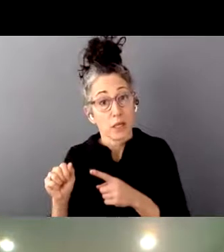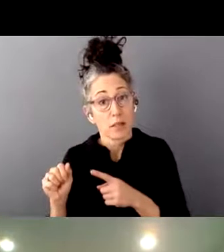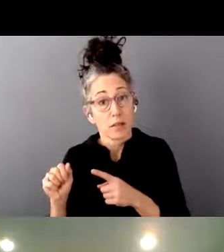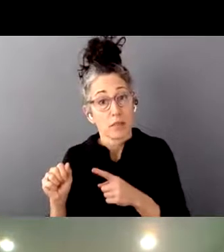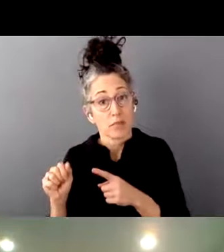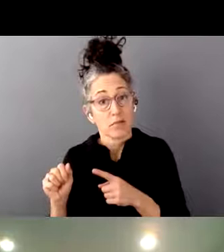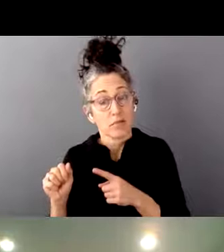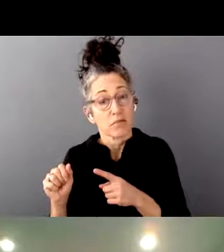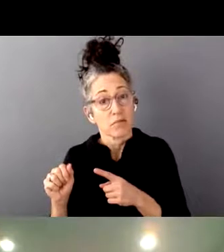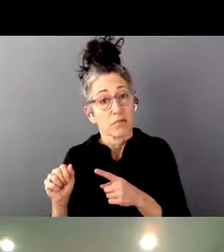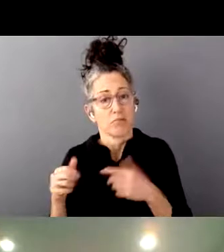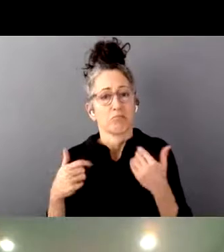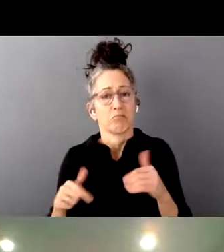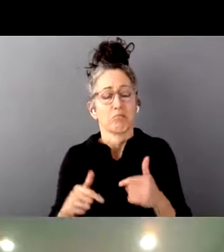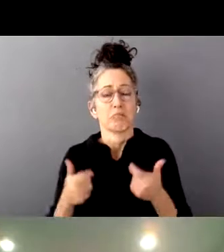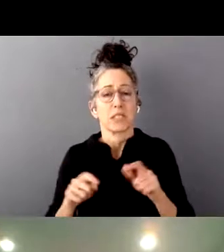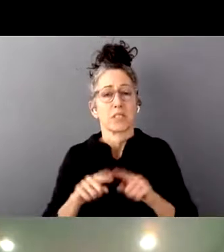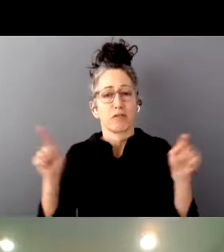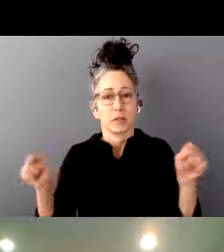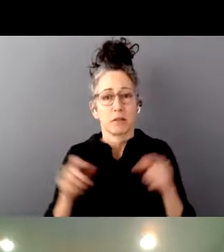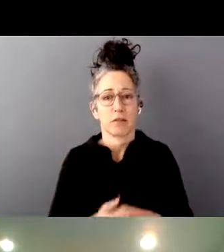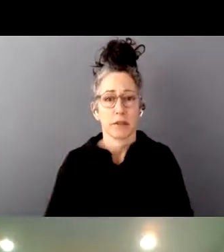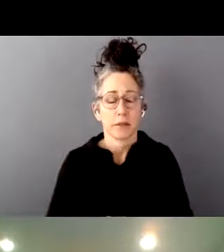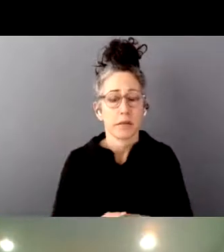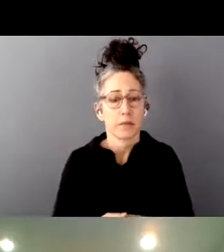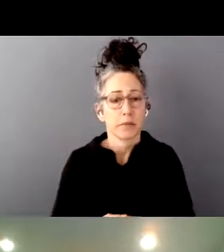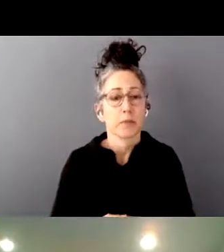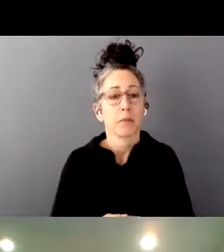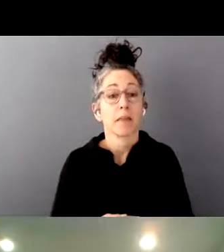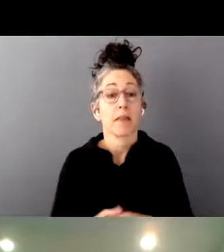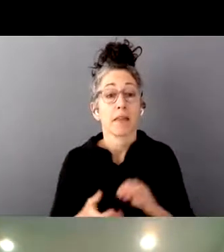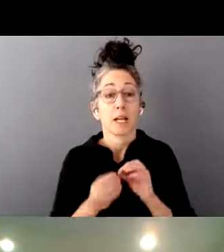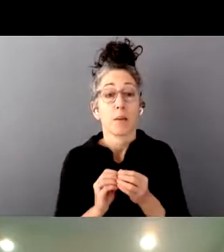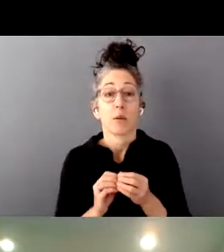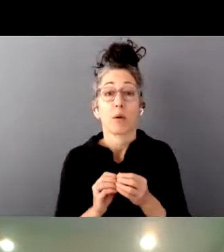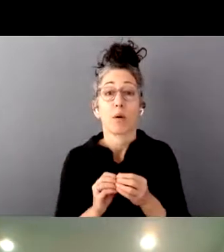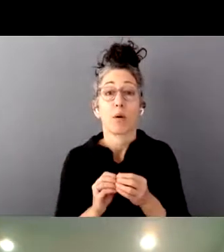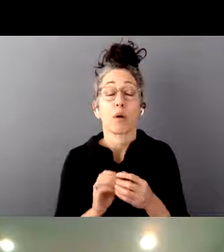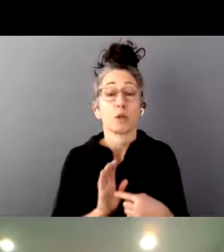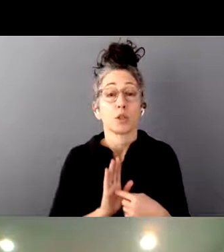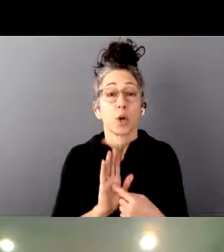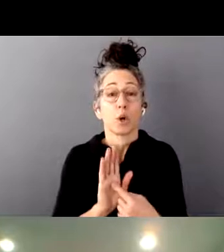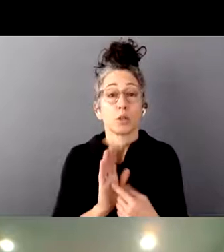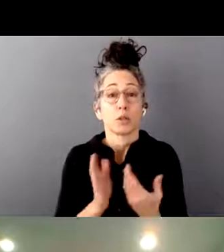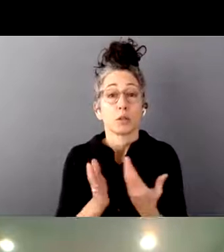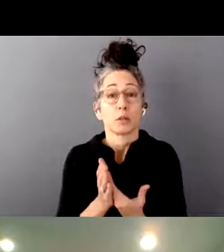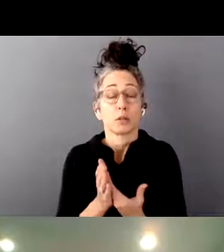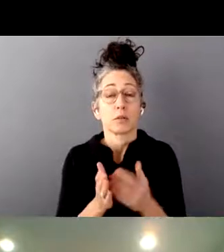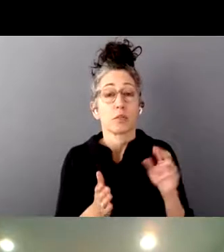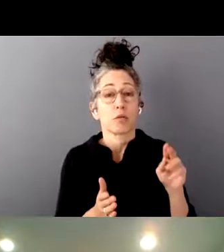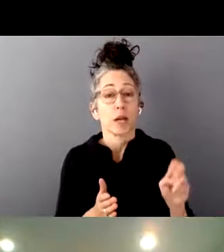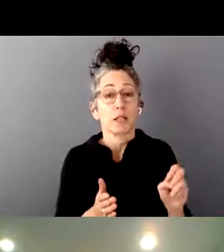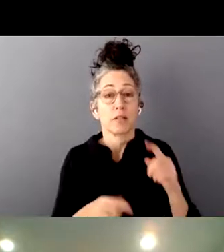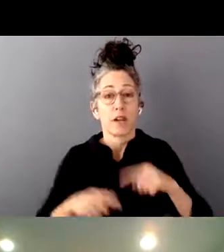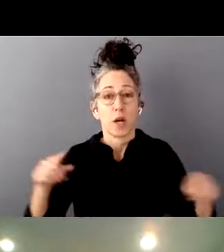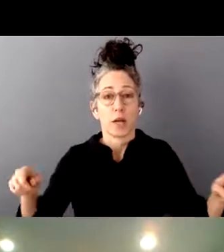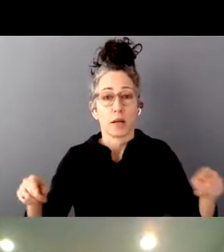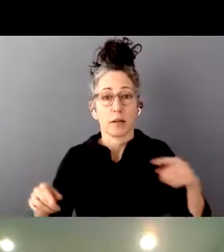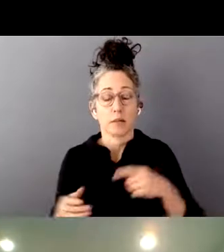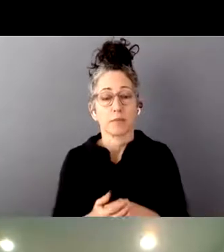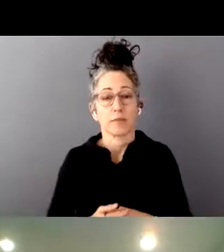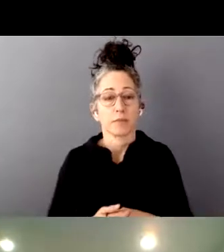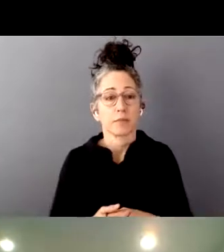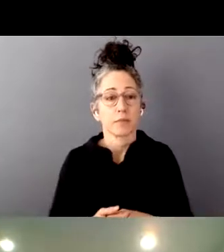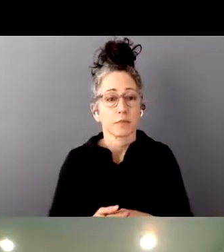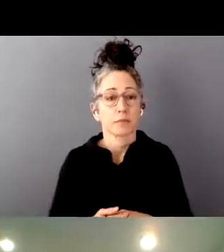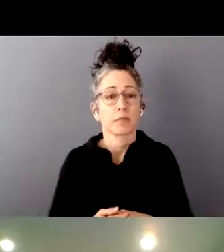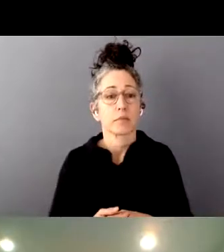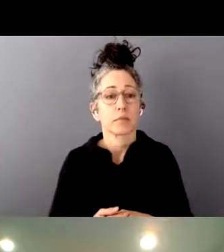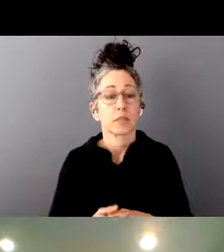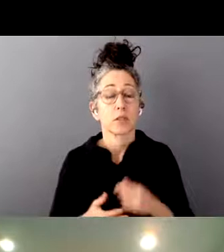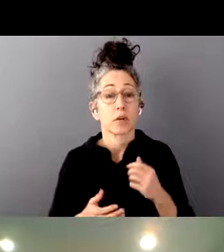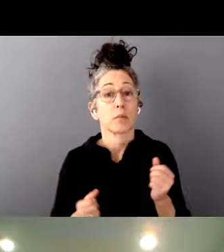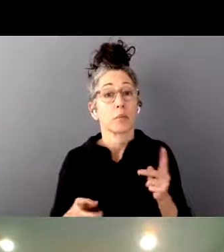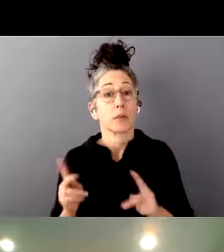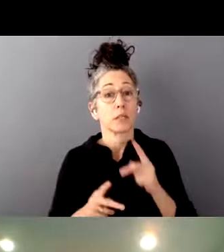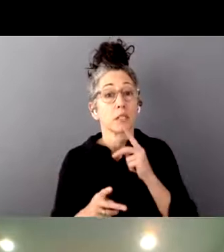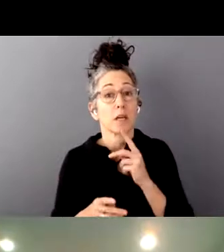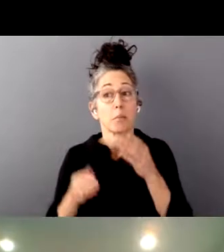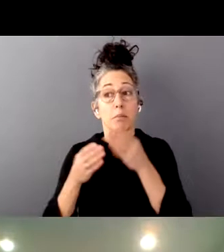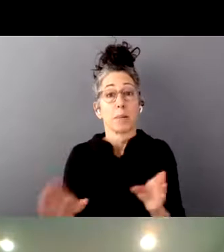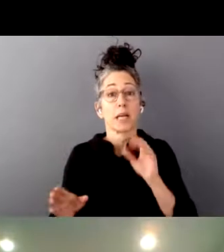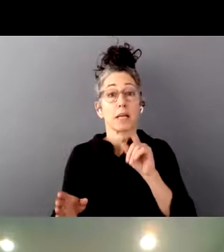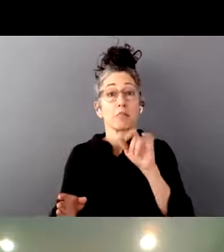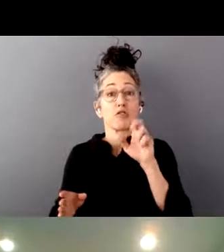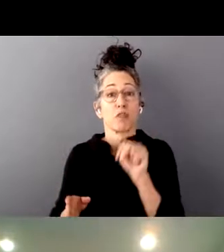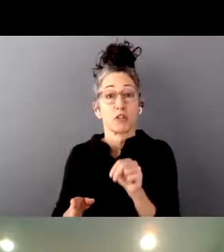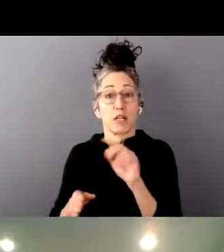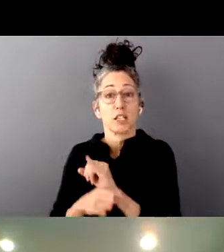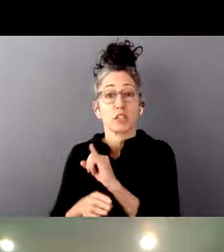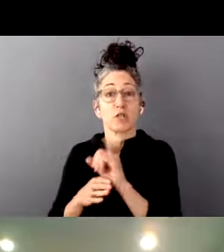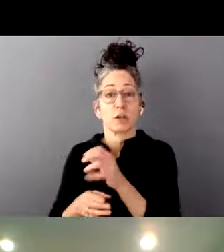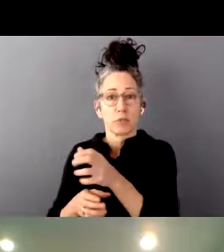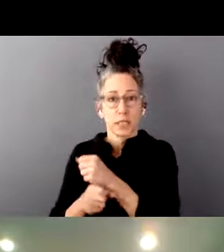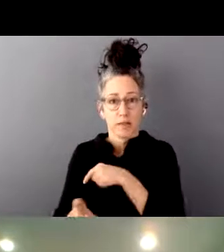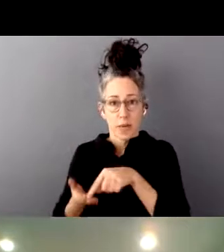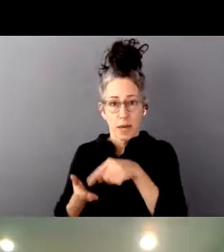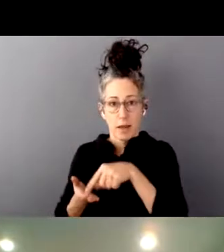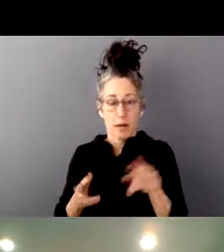This figure also shows how rates of pay vary by industry. The highest percentage of people said they received pay in the public administration industry. The people with disabilities reported a statistically lower percentage in that same industry. The second highest